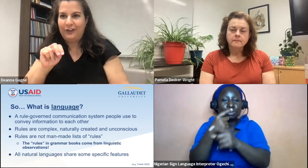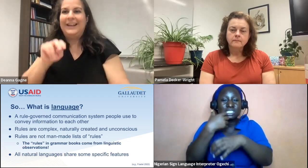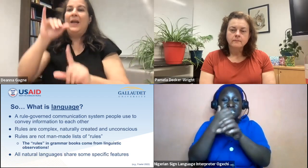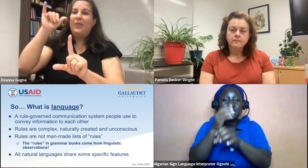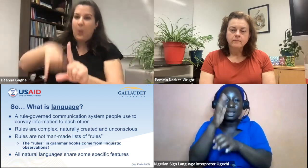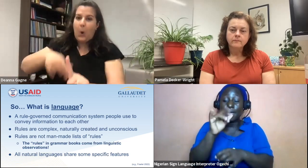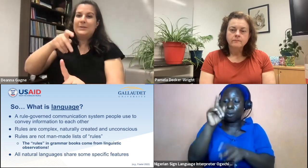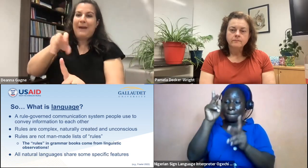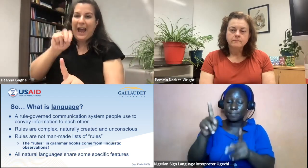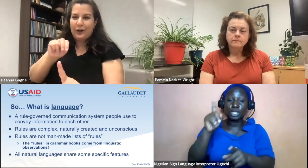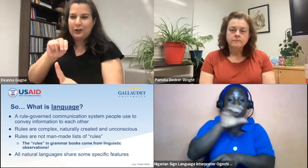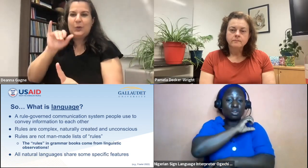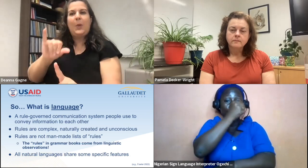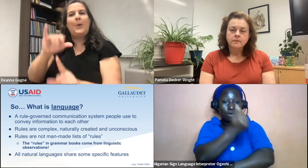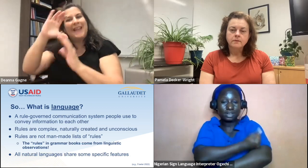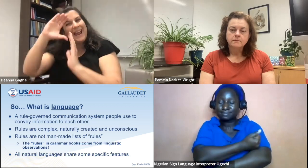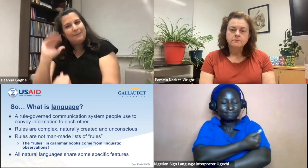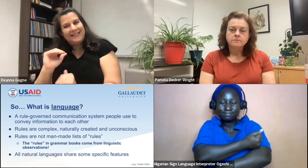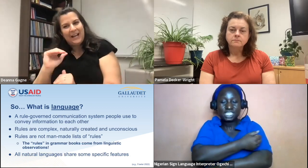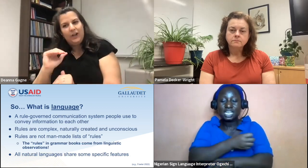are creating and mapping patterns.